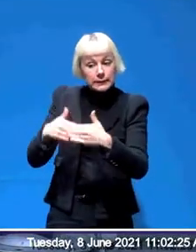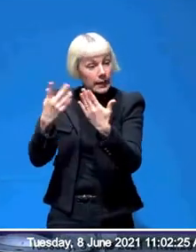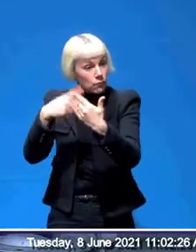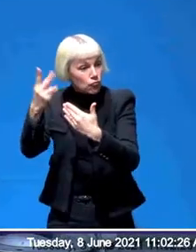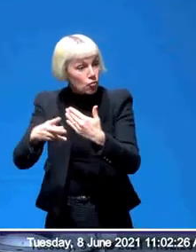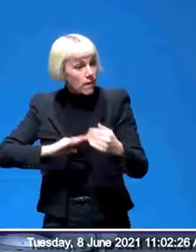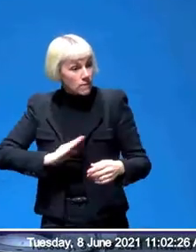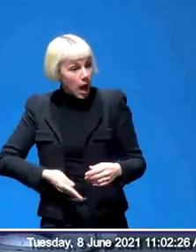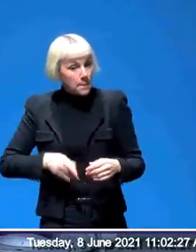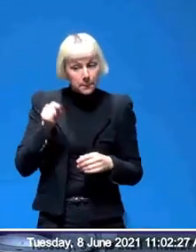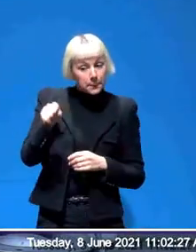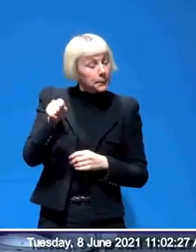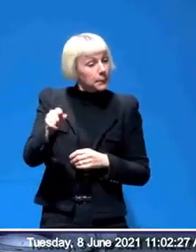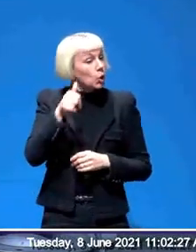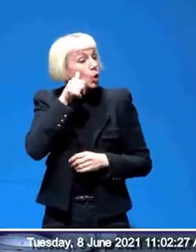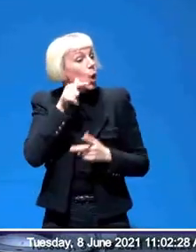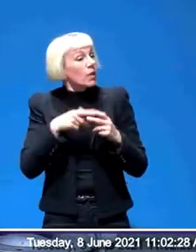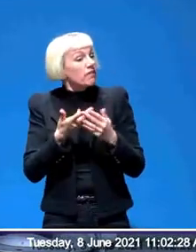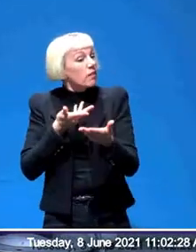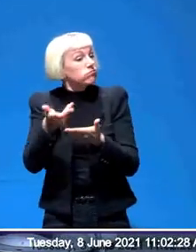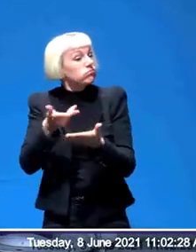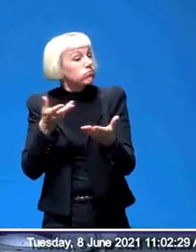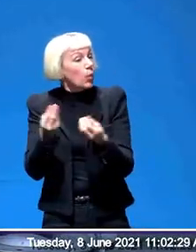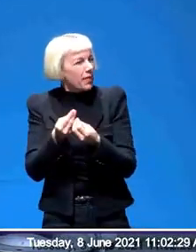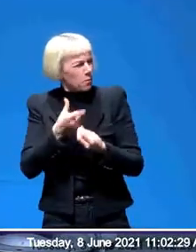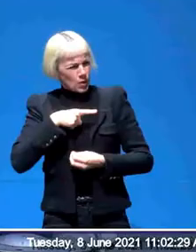were told at Windamere Park, that the staff washed red paint off?